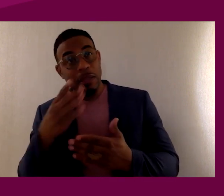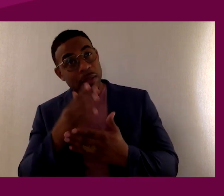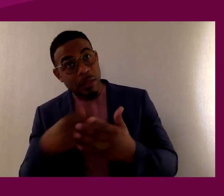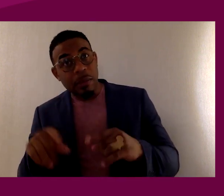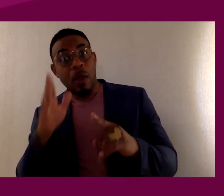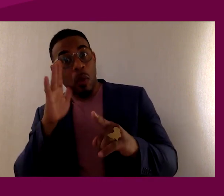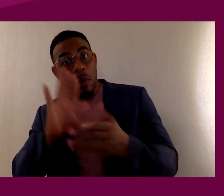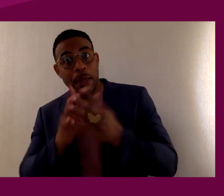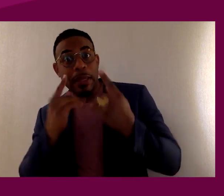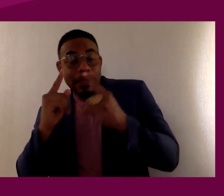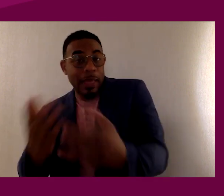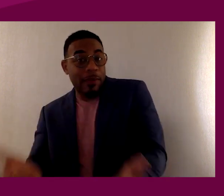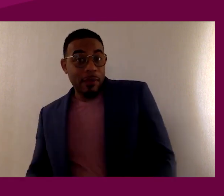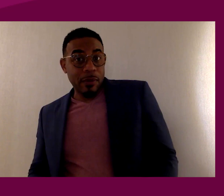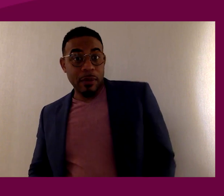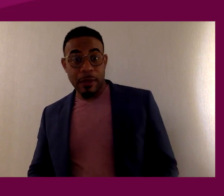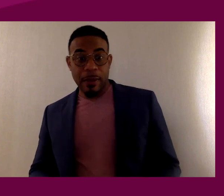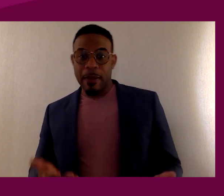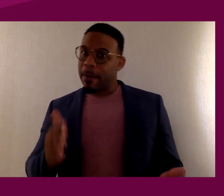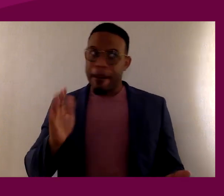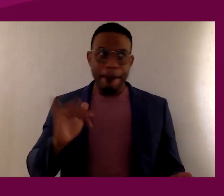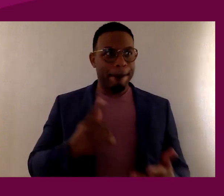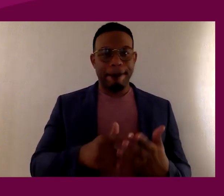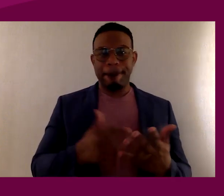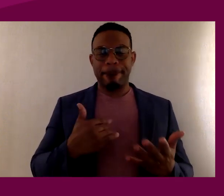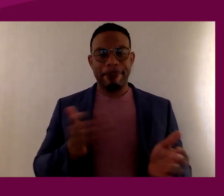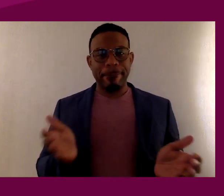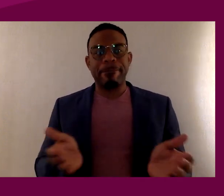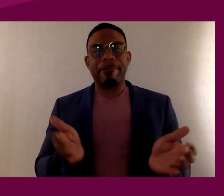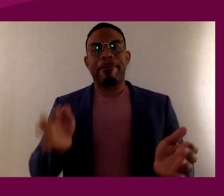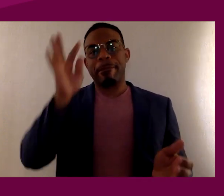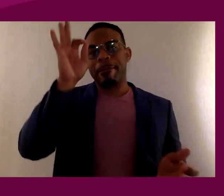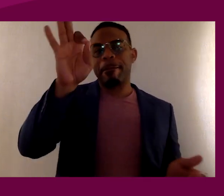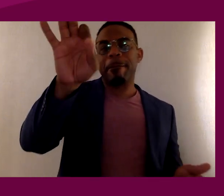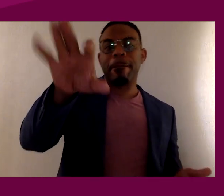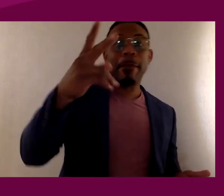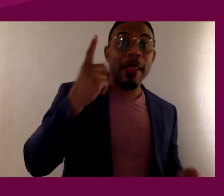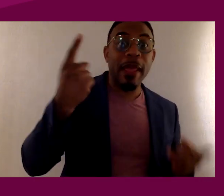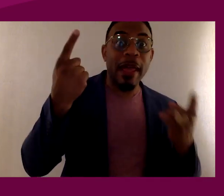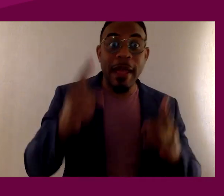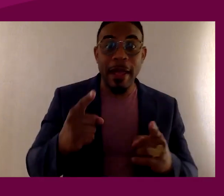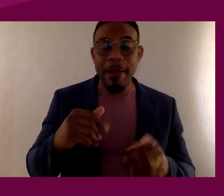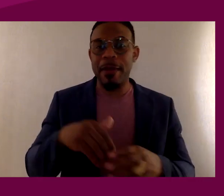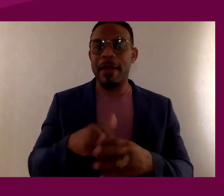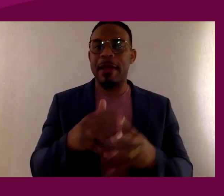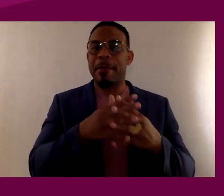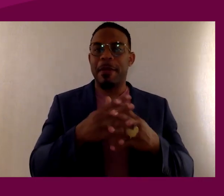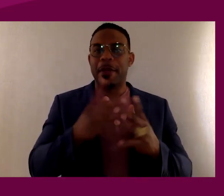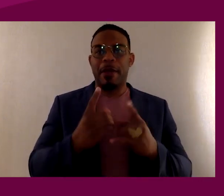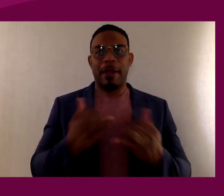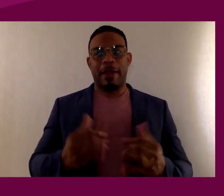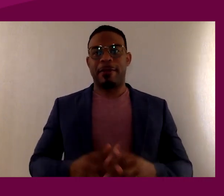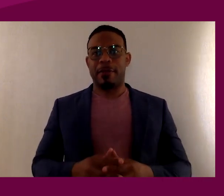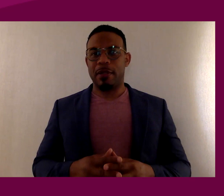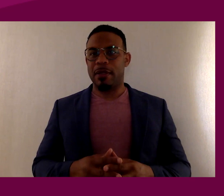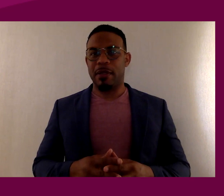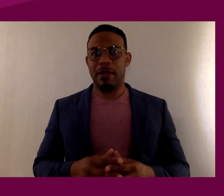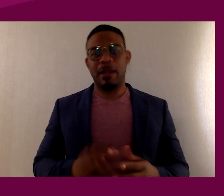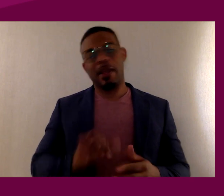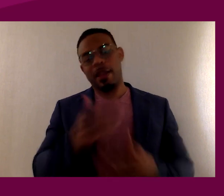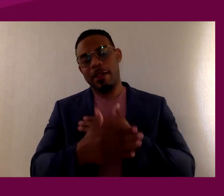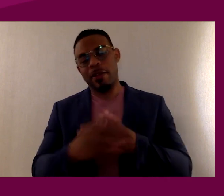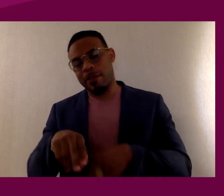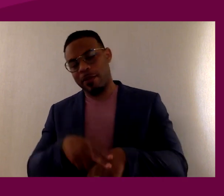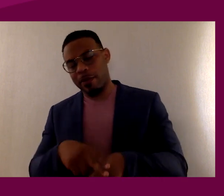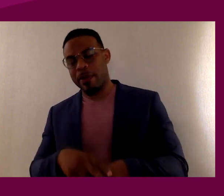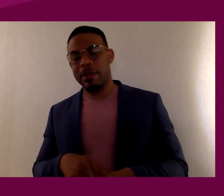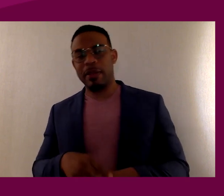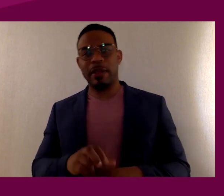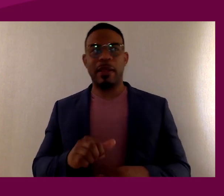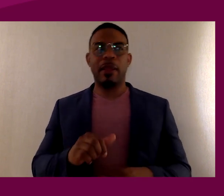Some of them will be successful. That is what I would want to see happen in America right now and